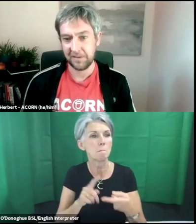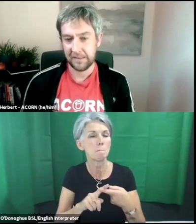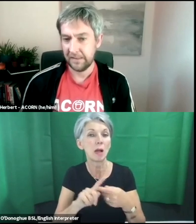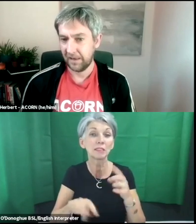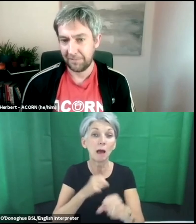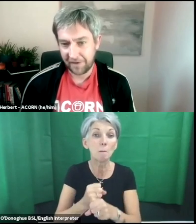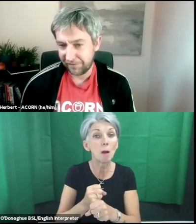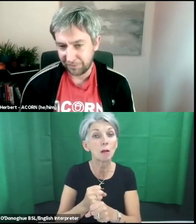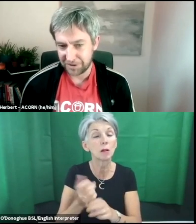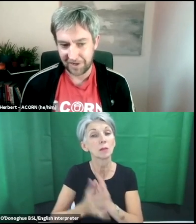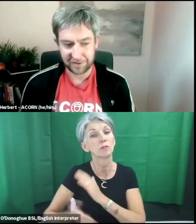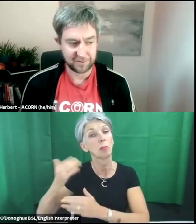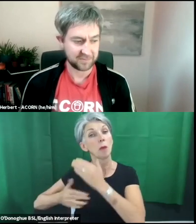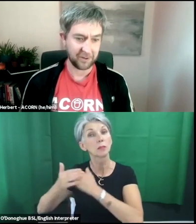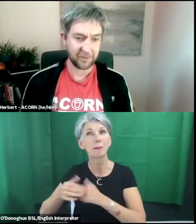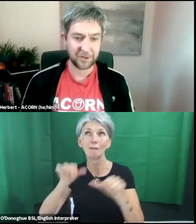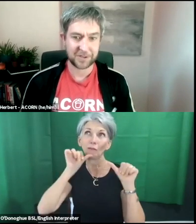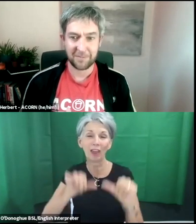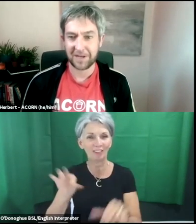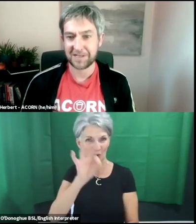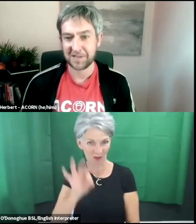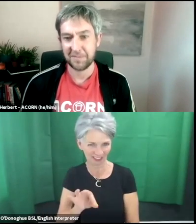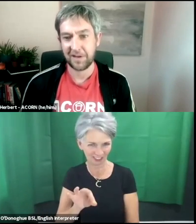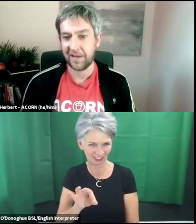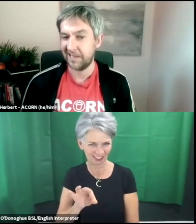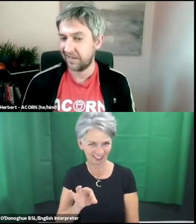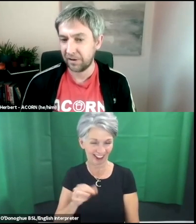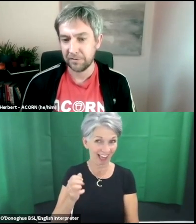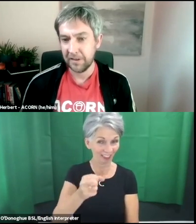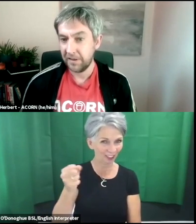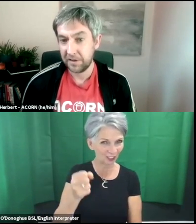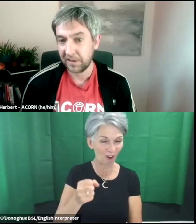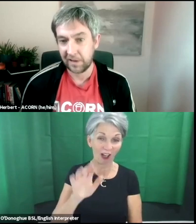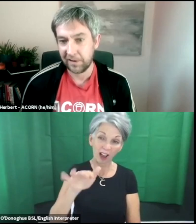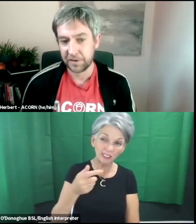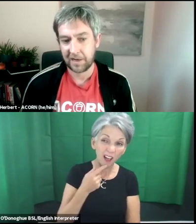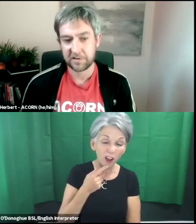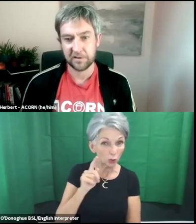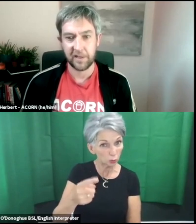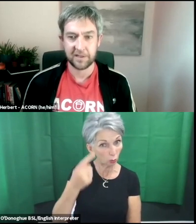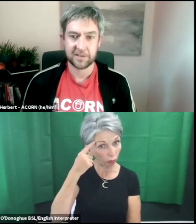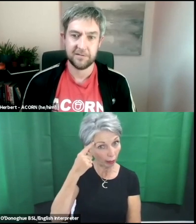My favorite question ever to ask people on the doorstep, when they say something that, is "oh, do you think the landlord's house looks this?"